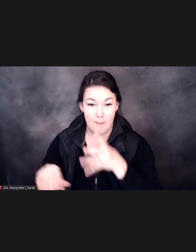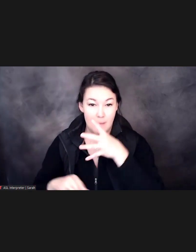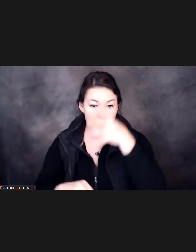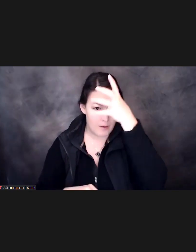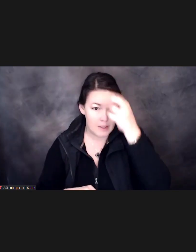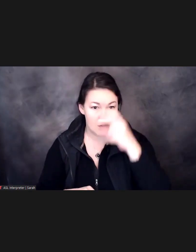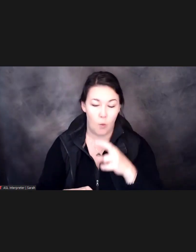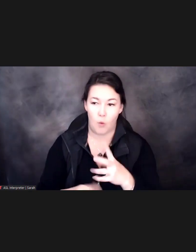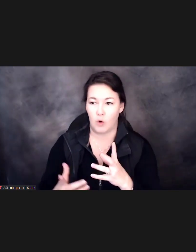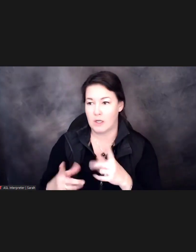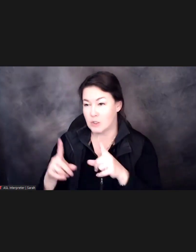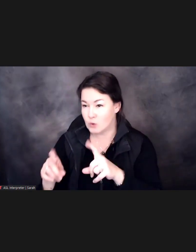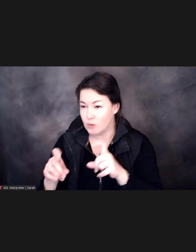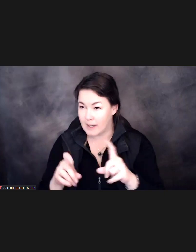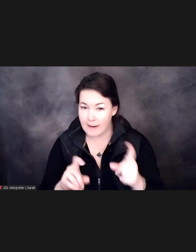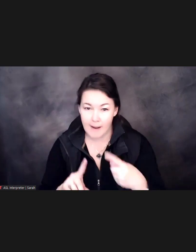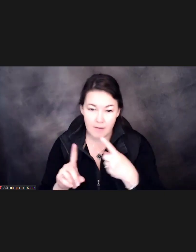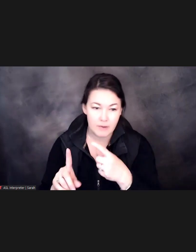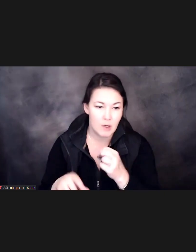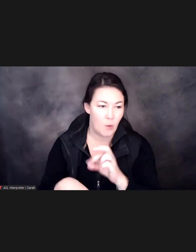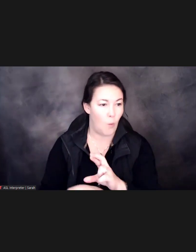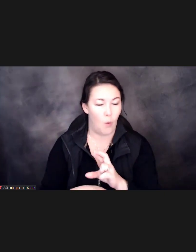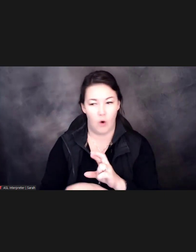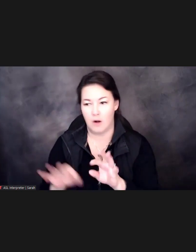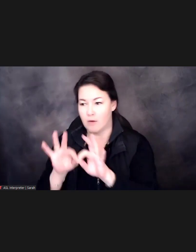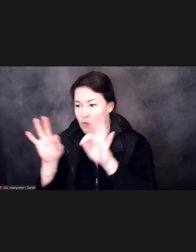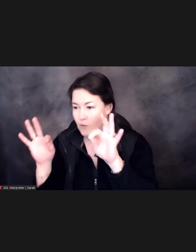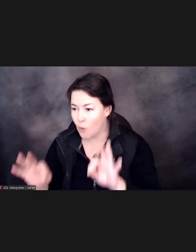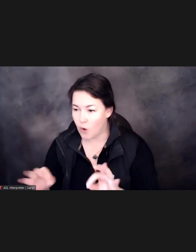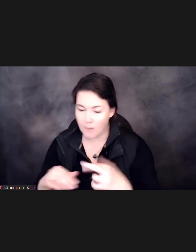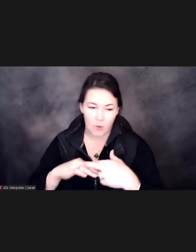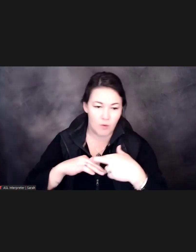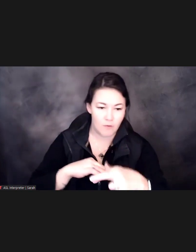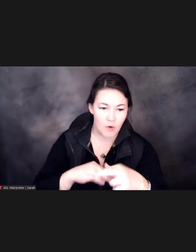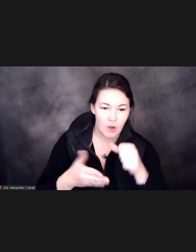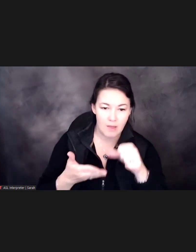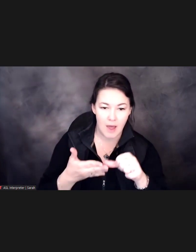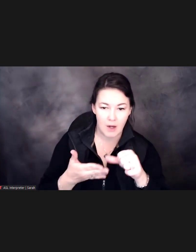efforts or a referral letter or to create a form for documenting your